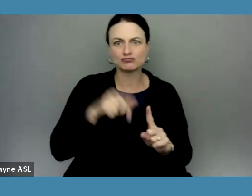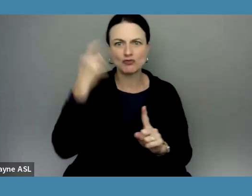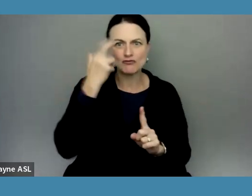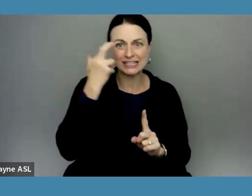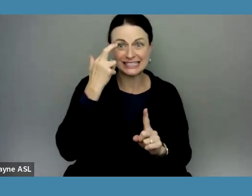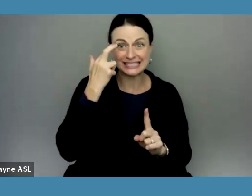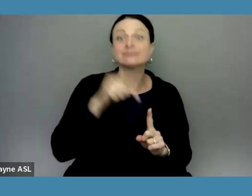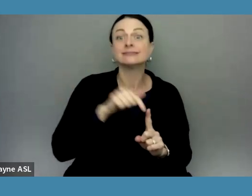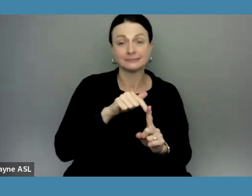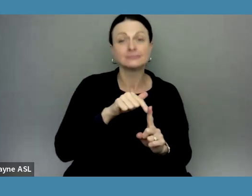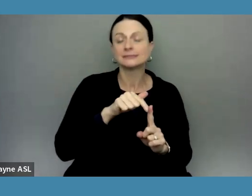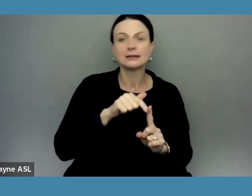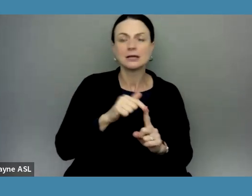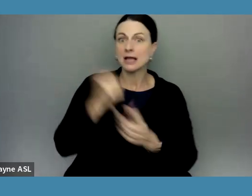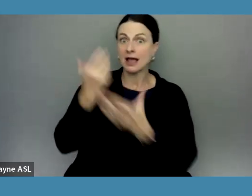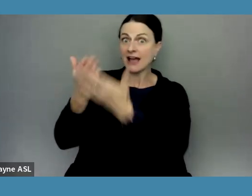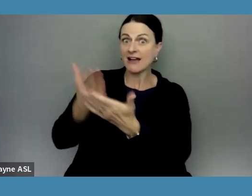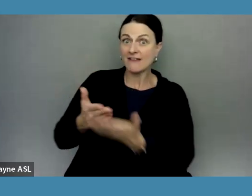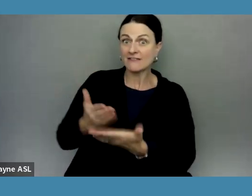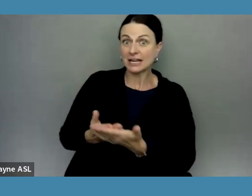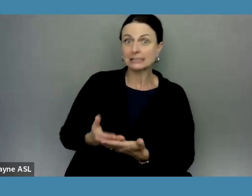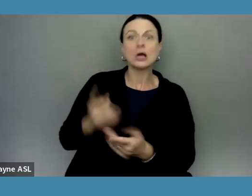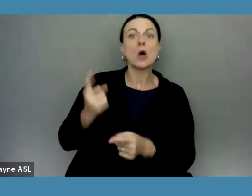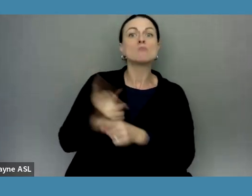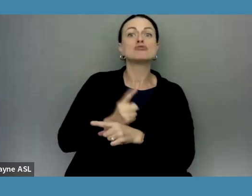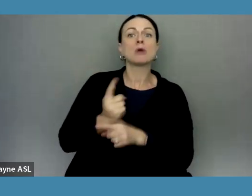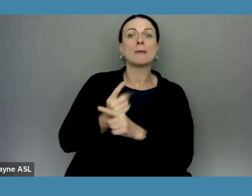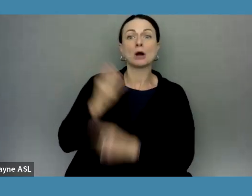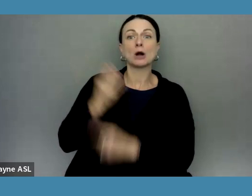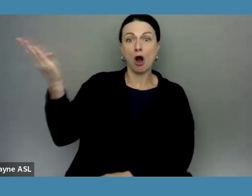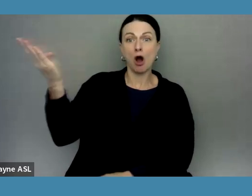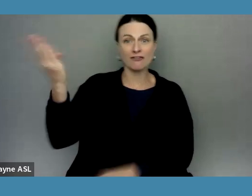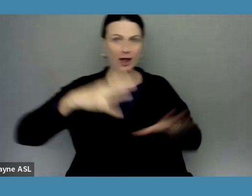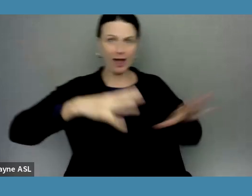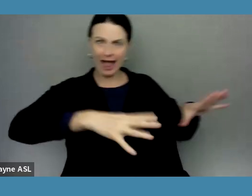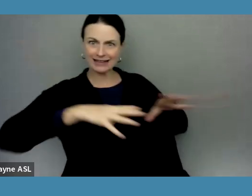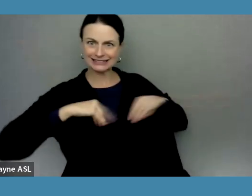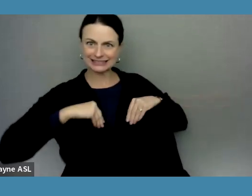to consider is properly offered and accepted into evidence at the fair hearing.